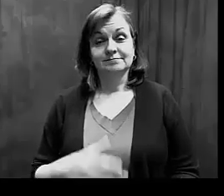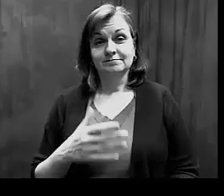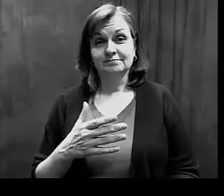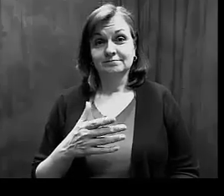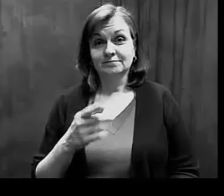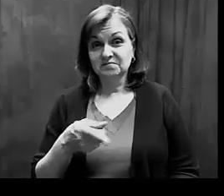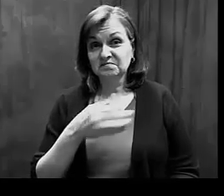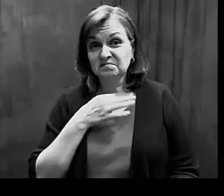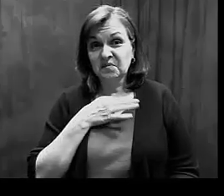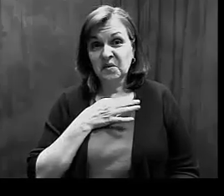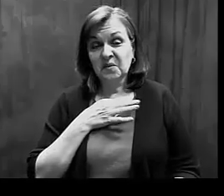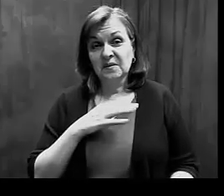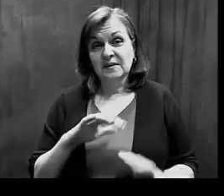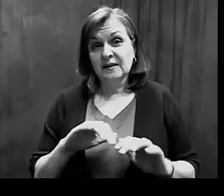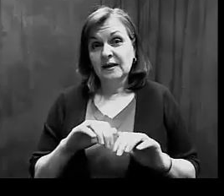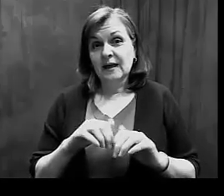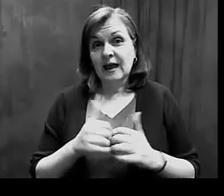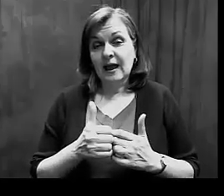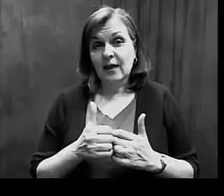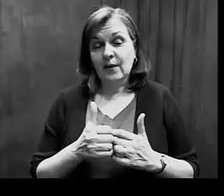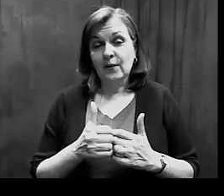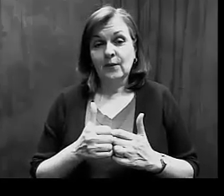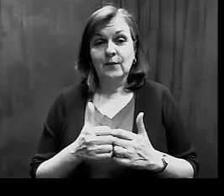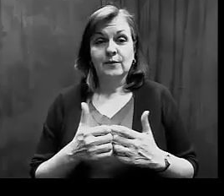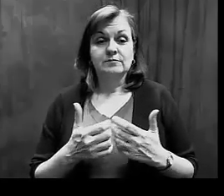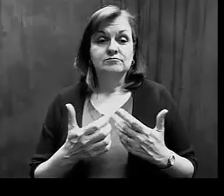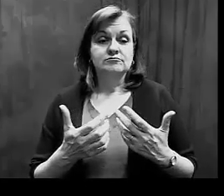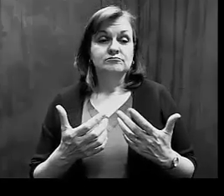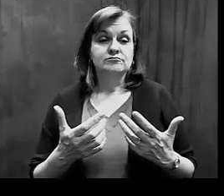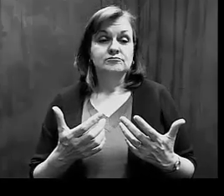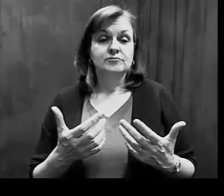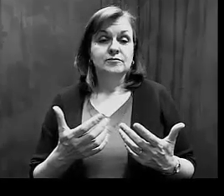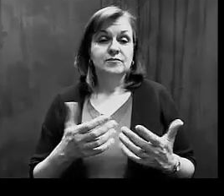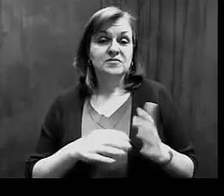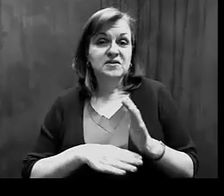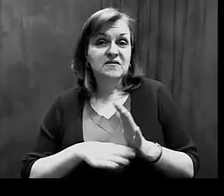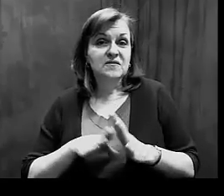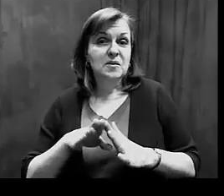Have you ever wondered how regulation